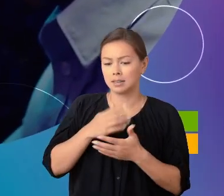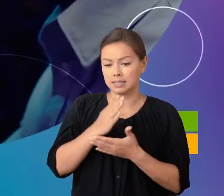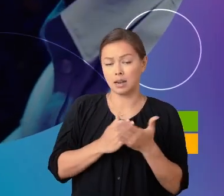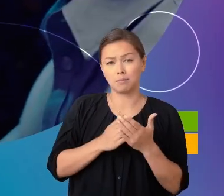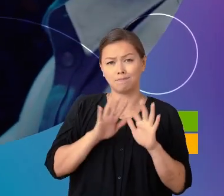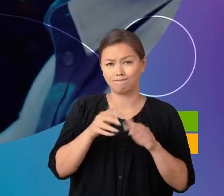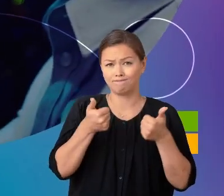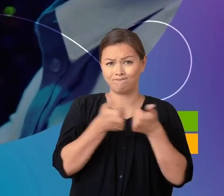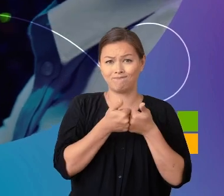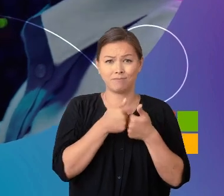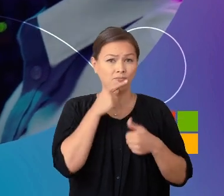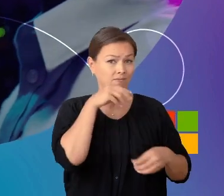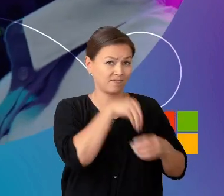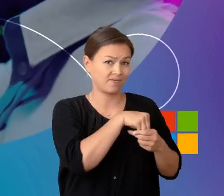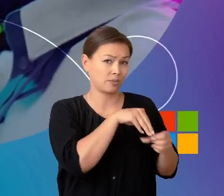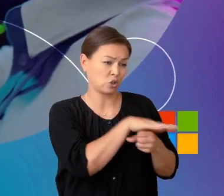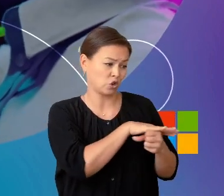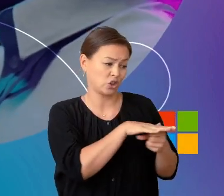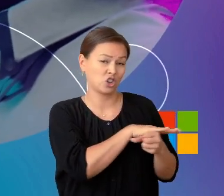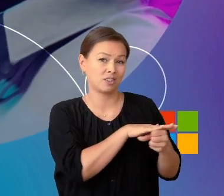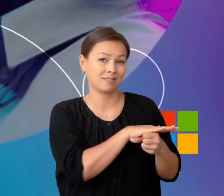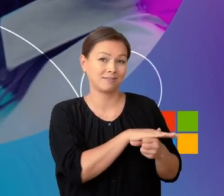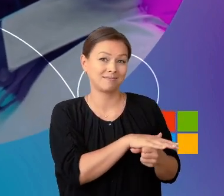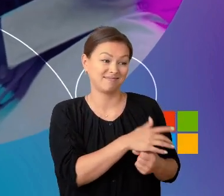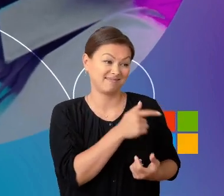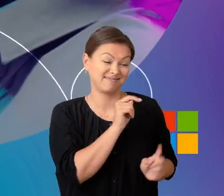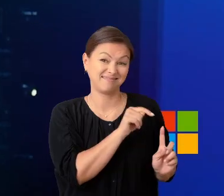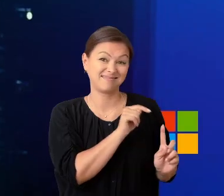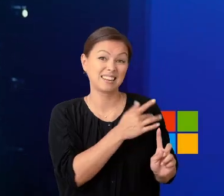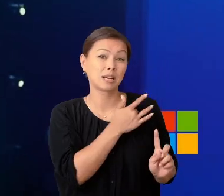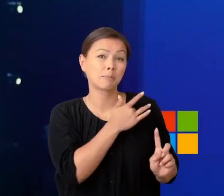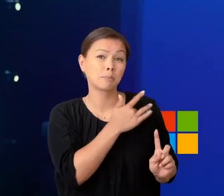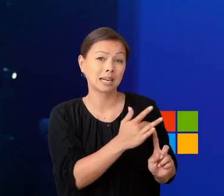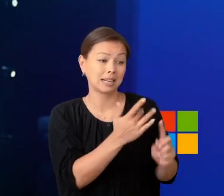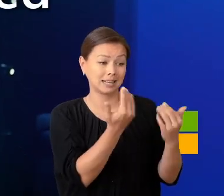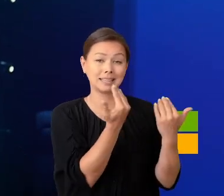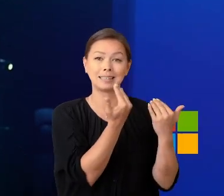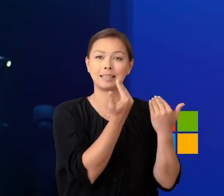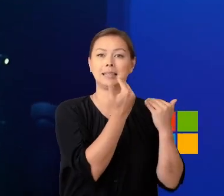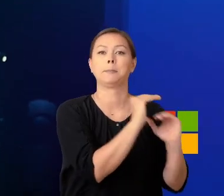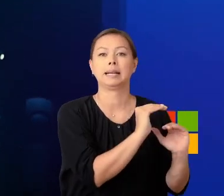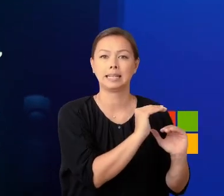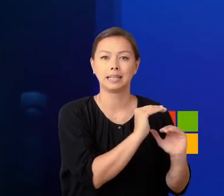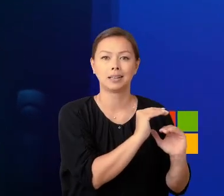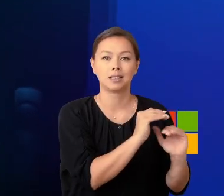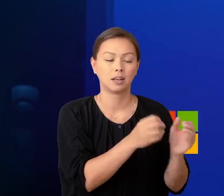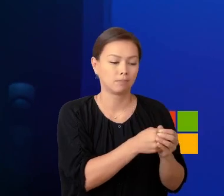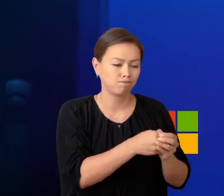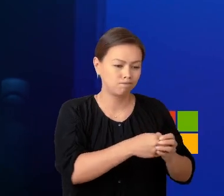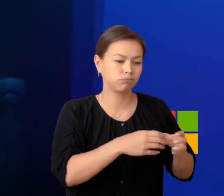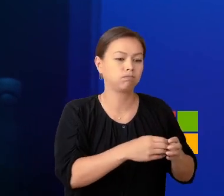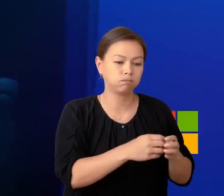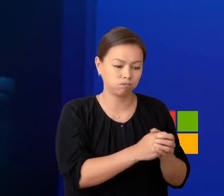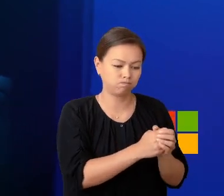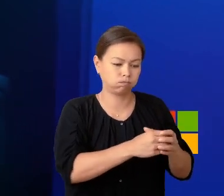challenges that on-premises servers might bring to your business. On-premises servers are limited by their inability to scale and